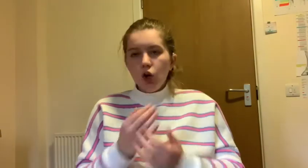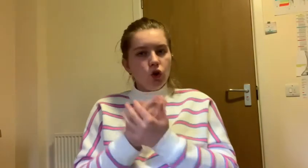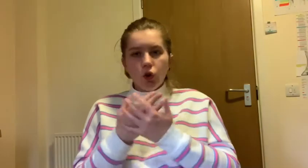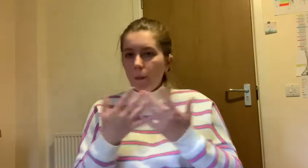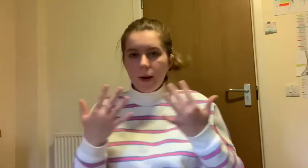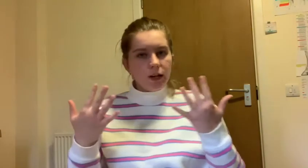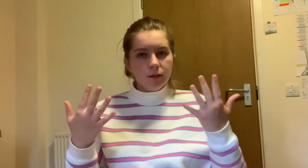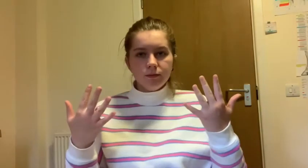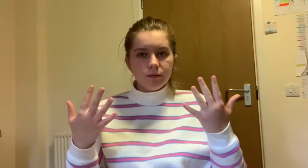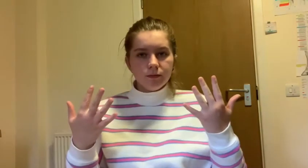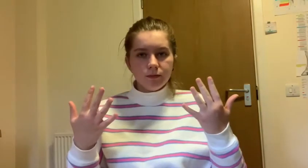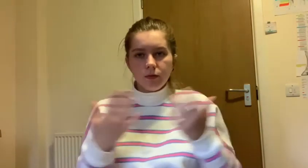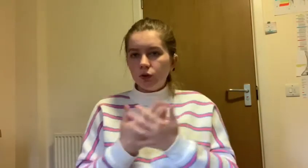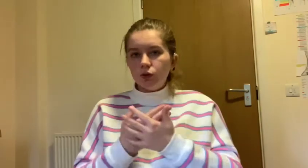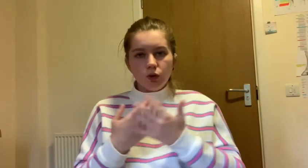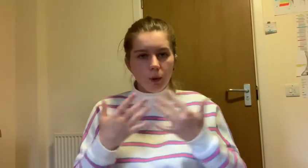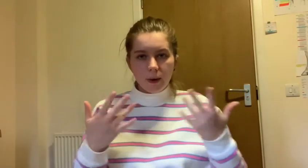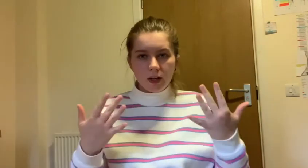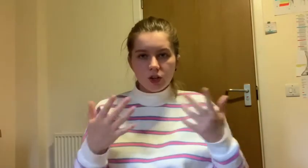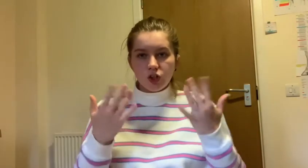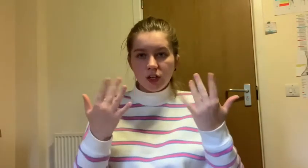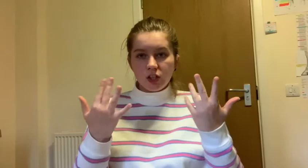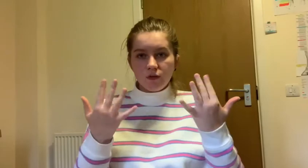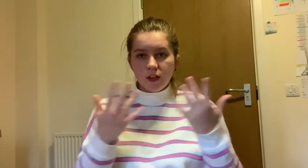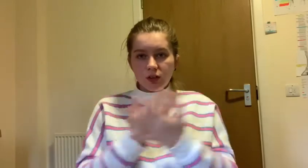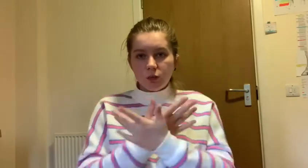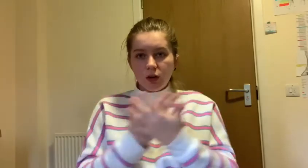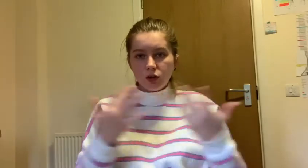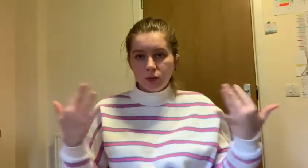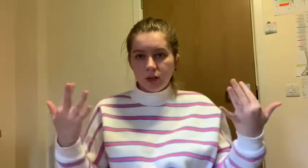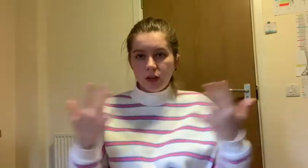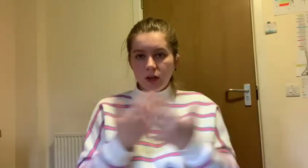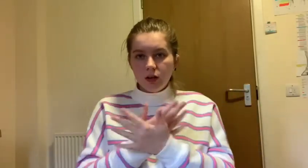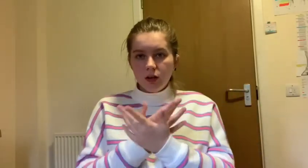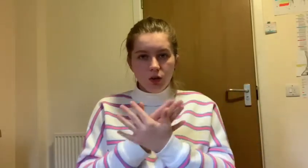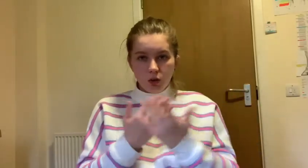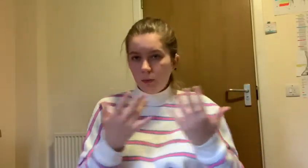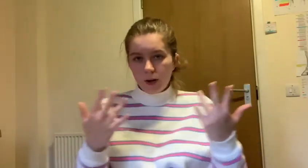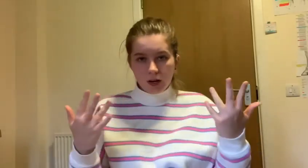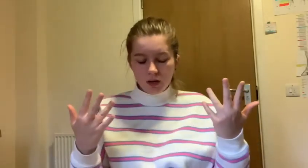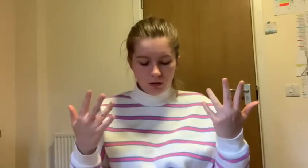"Not many" So you're shaking your fingers whilst you're doing that. "Not many"